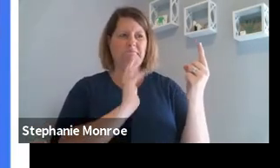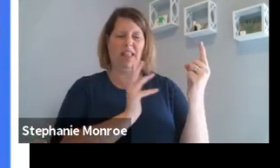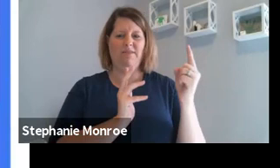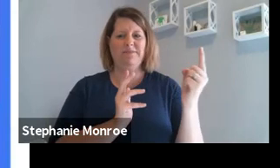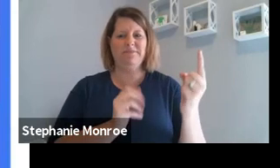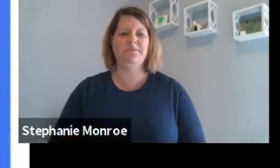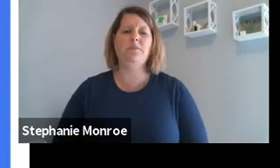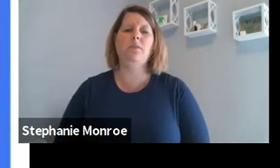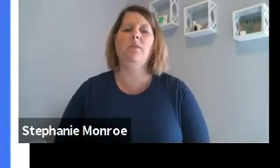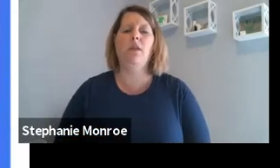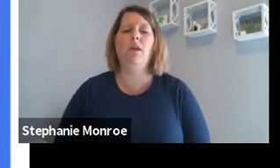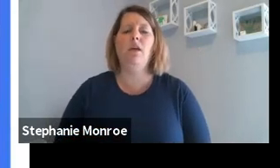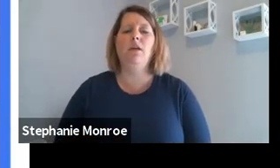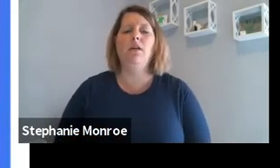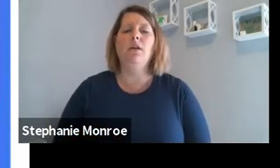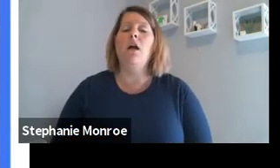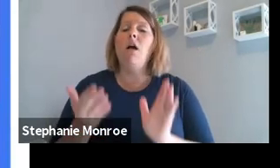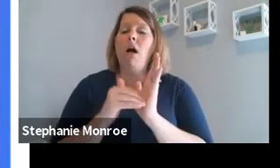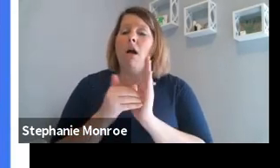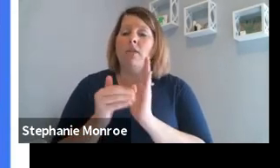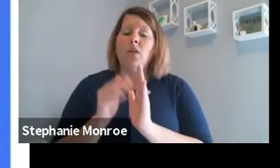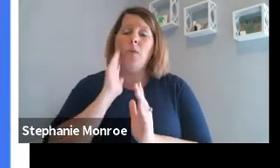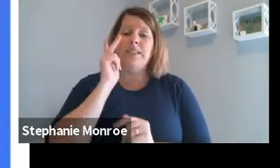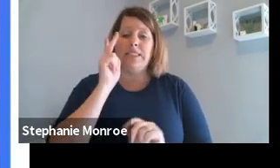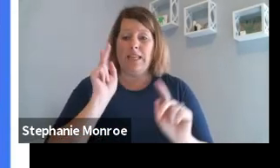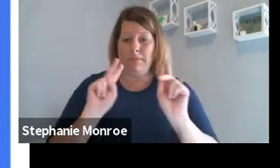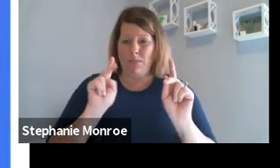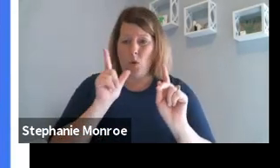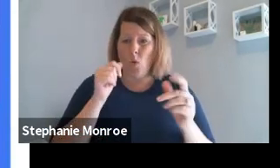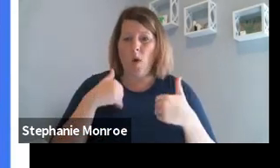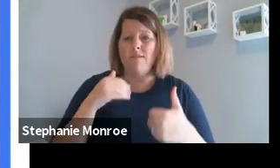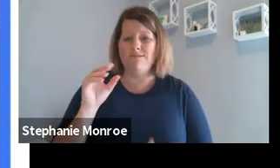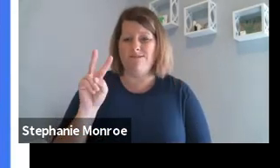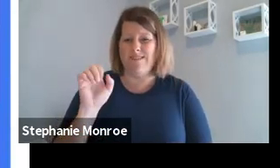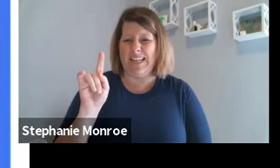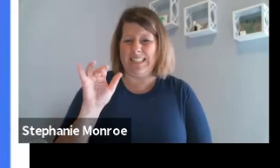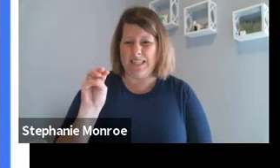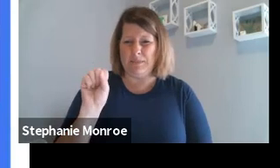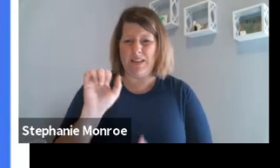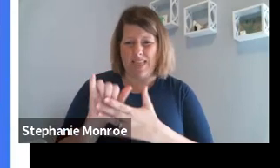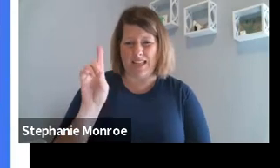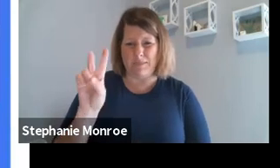It is very often that we see victims of domestic violence, as they are engaged in these abusive relationship dropping